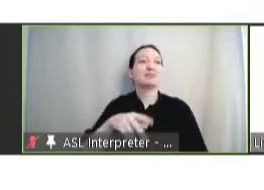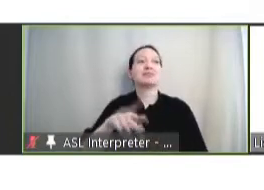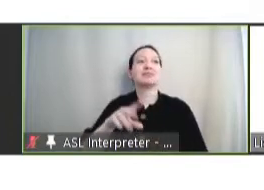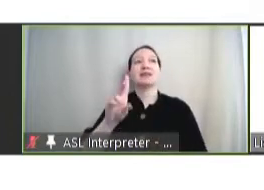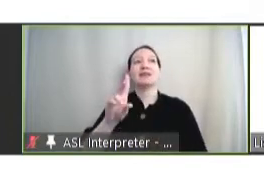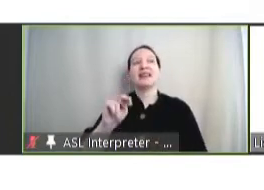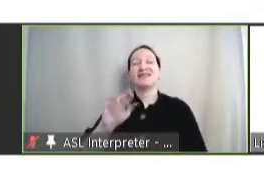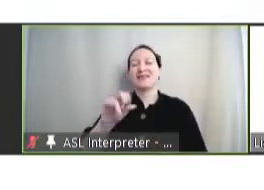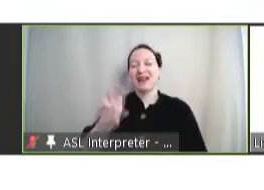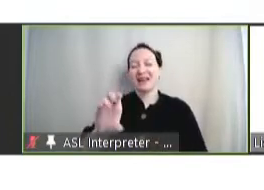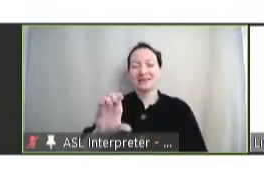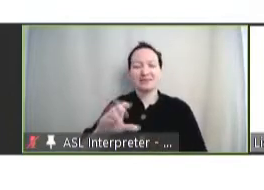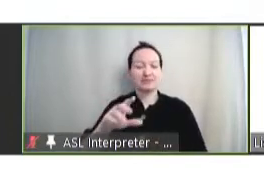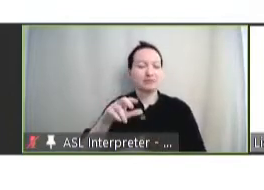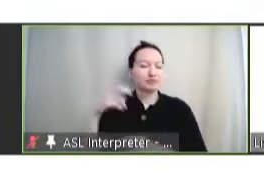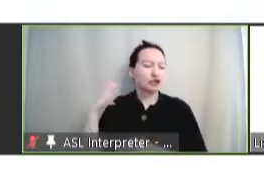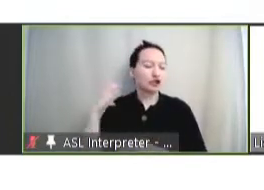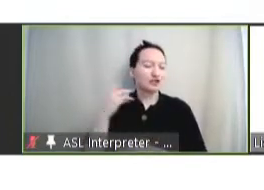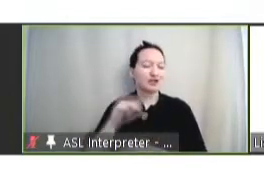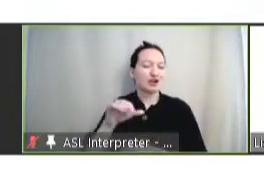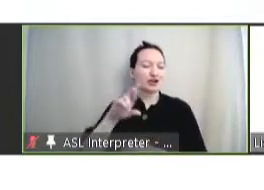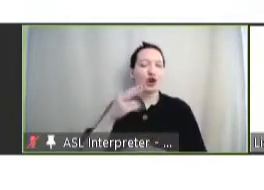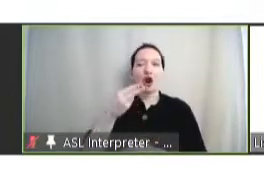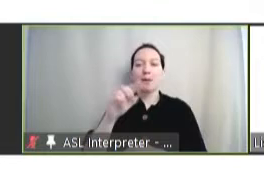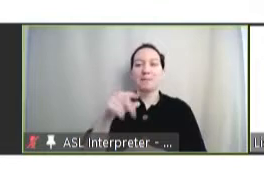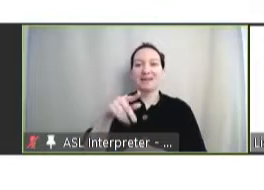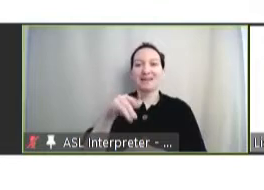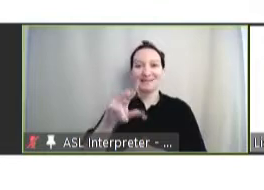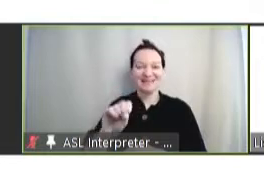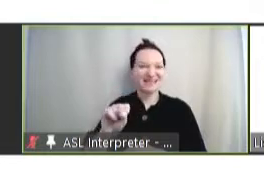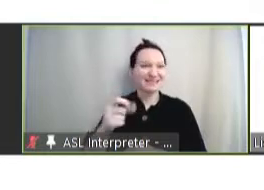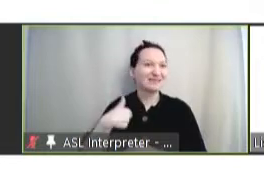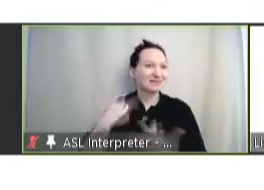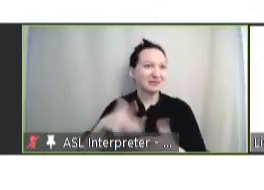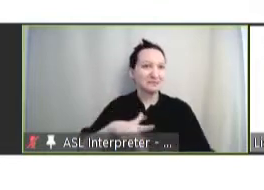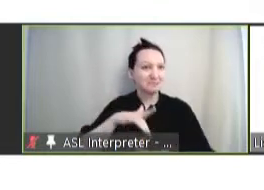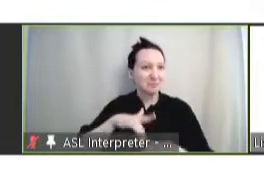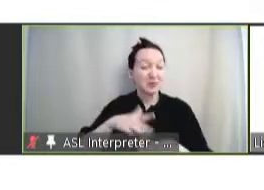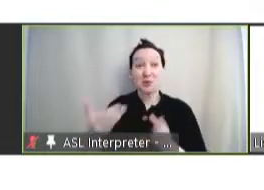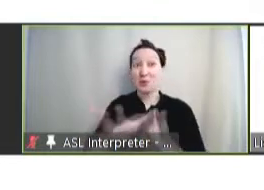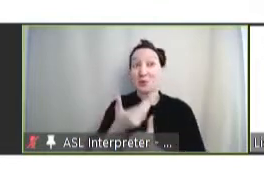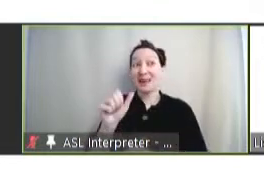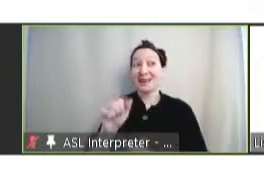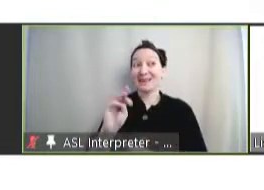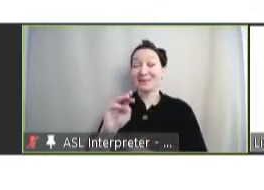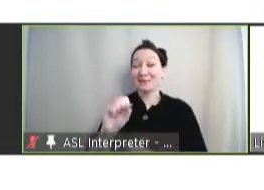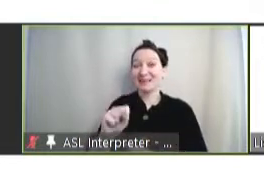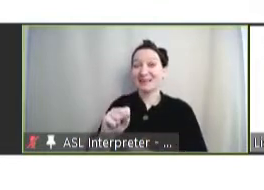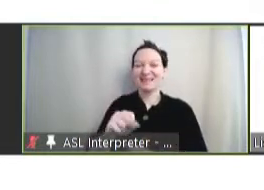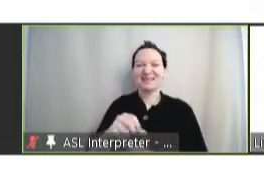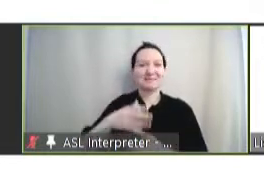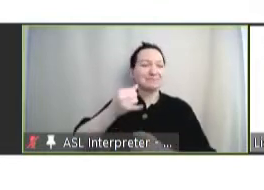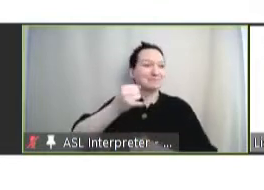Dr. Hopkins, it's wonderful, and I have visited the UAMS campus in Arkansas, and it's gorgeous.